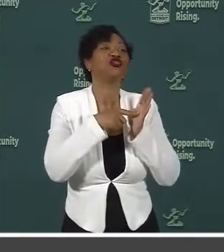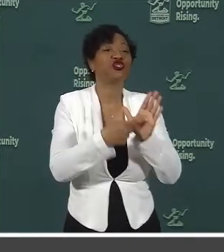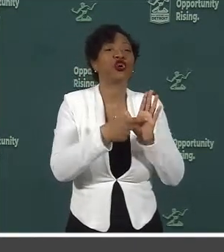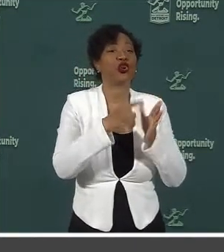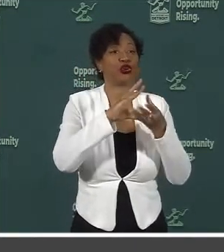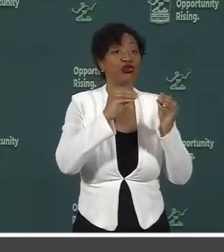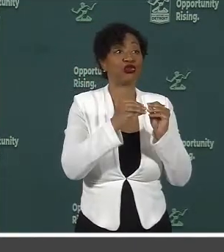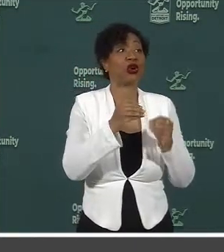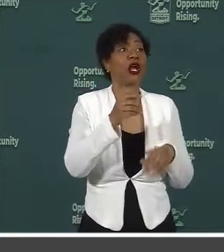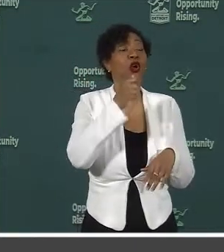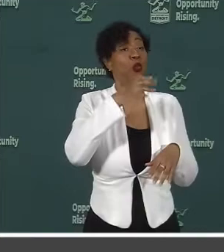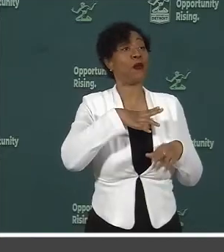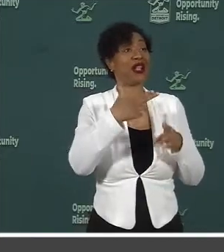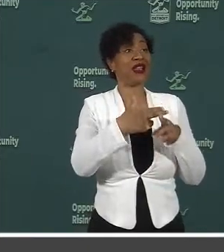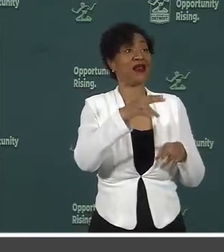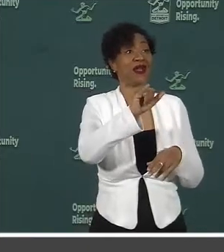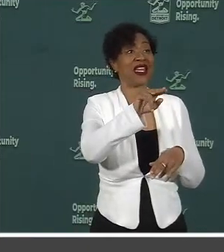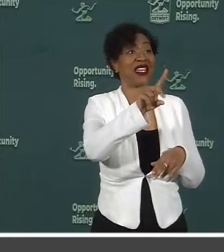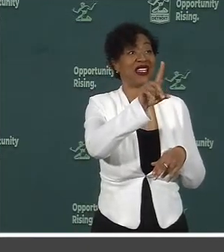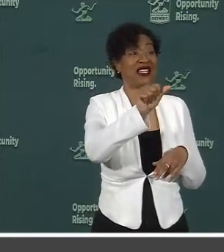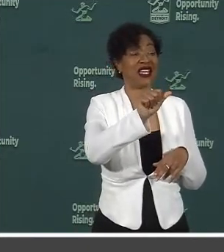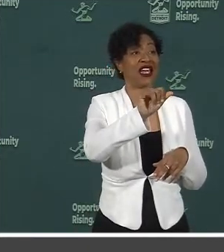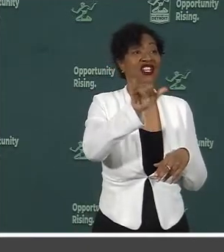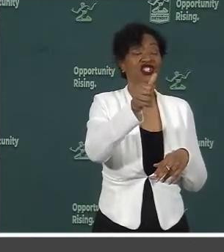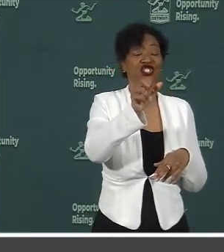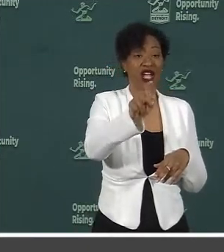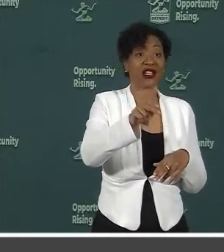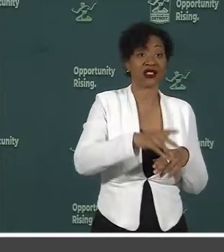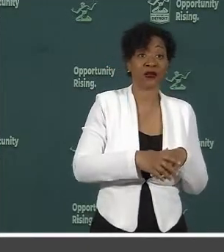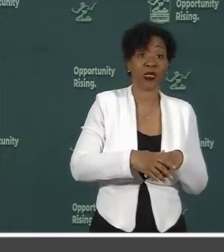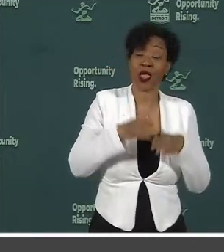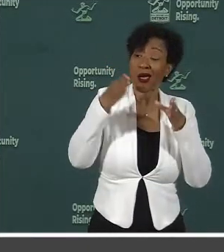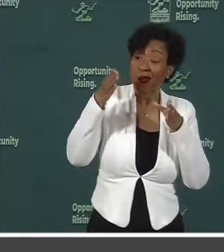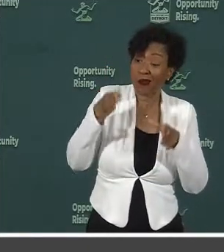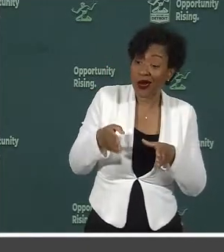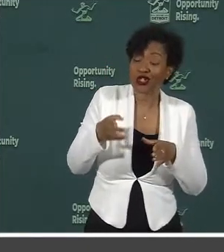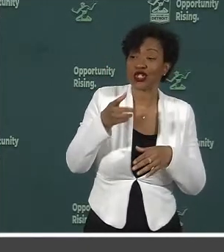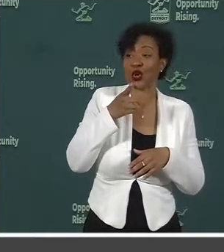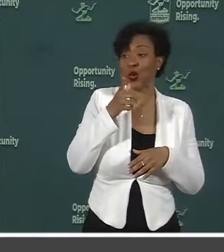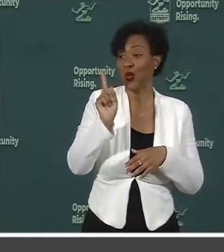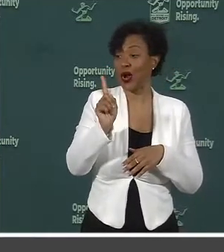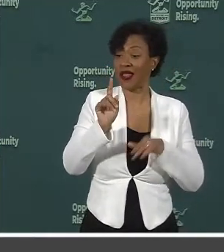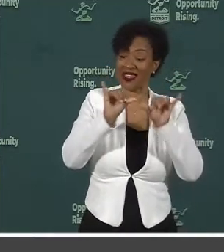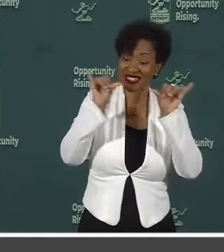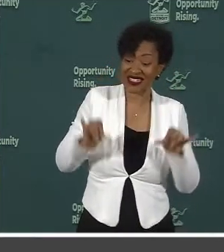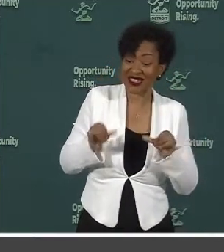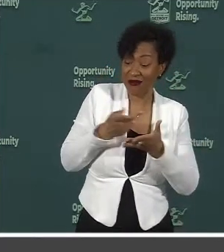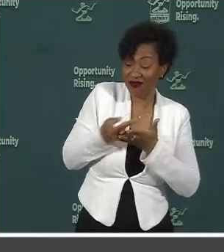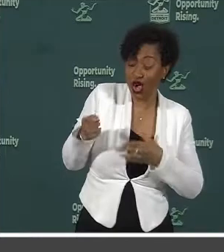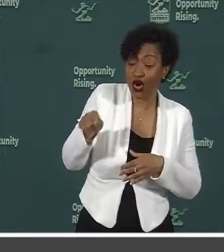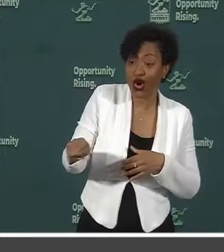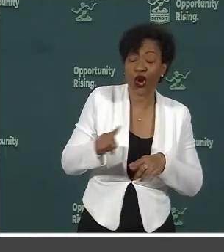THE CITY SOMEBODY THAT THE SYSTEM HAD FAILED AND THE CITY OF DETROIT STEPPED IN AND SAID WE THINK YOU HAVE TALENT WE